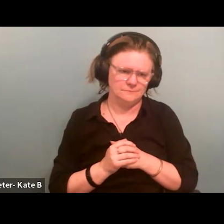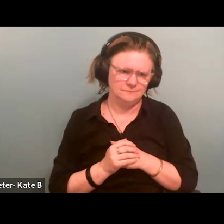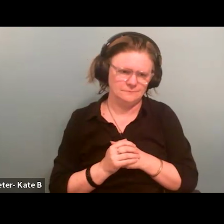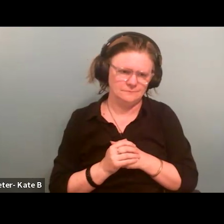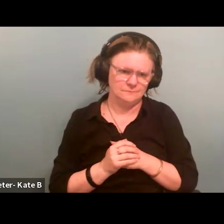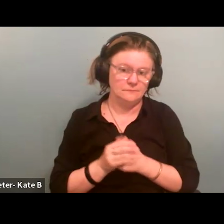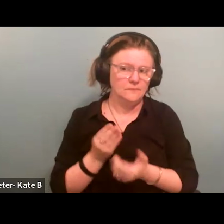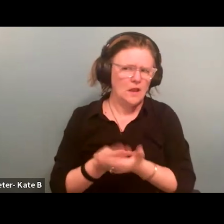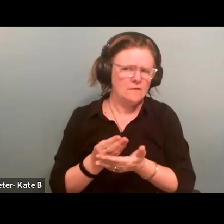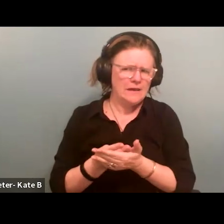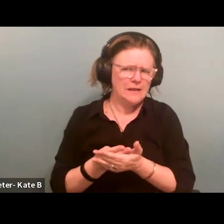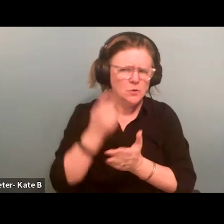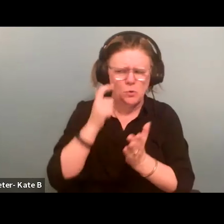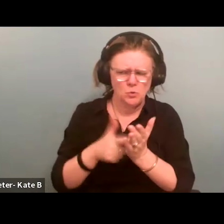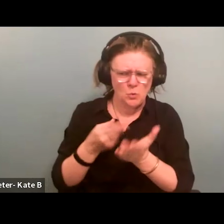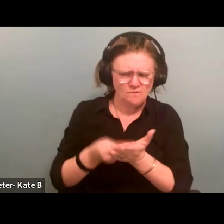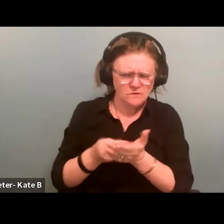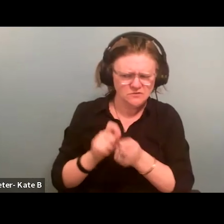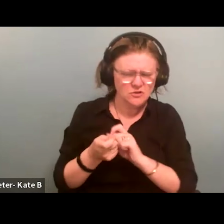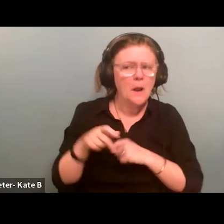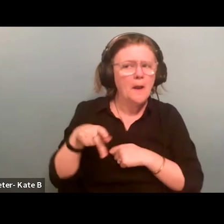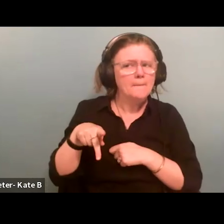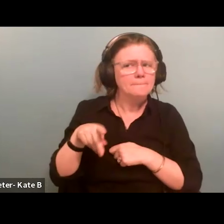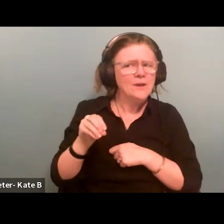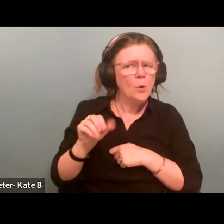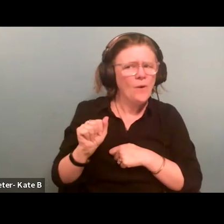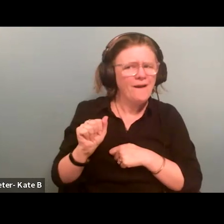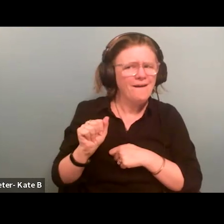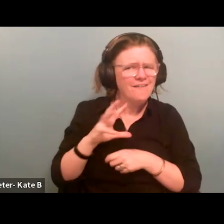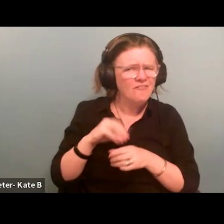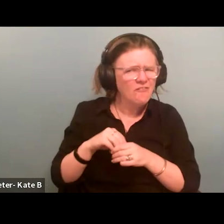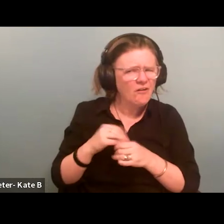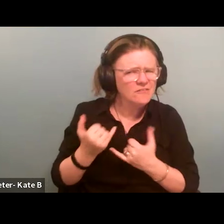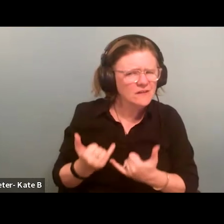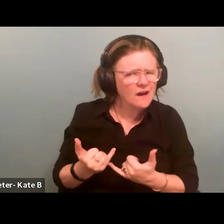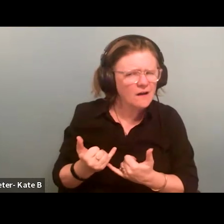Financial changes, powers of attorney-- and a lot of times, we need those.